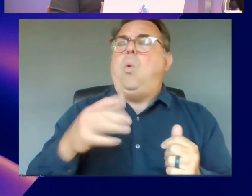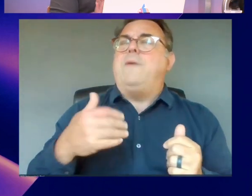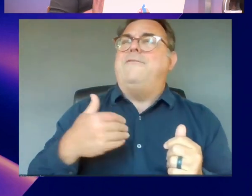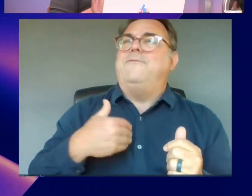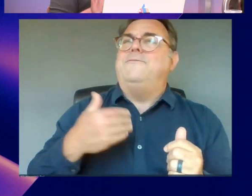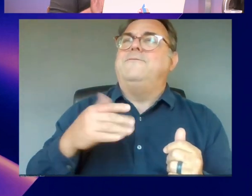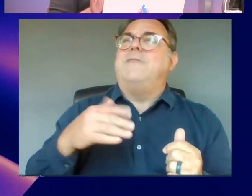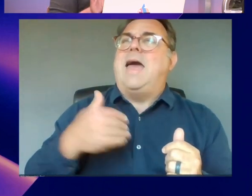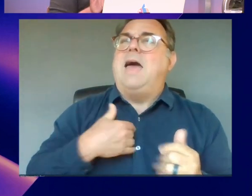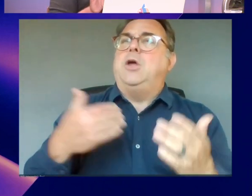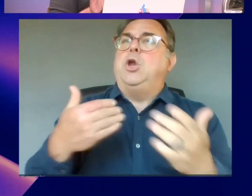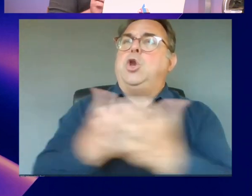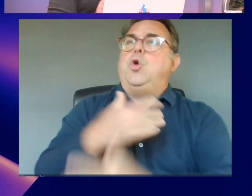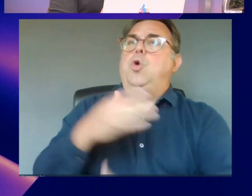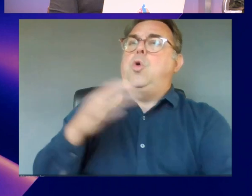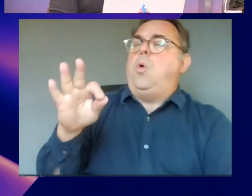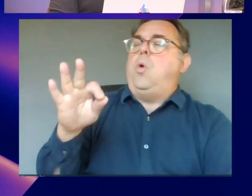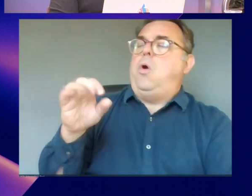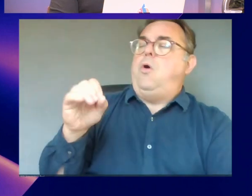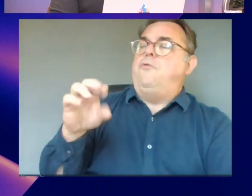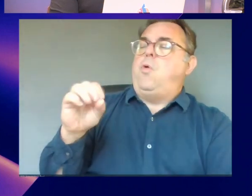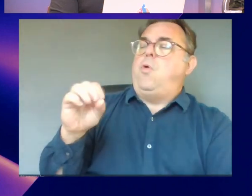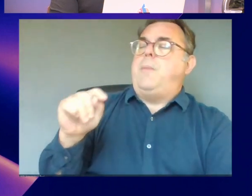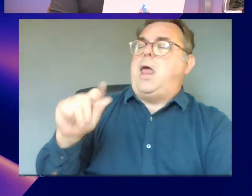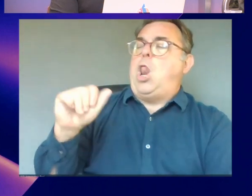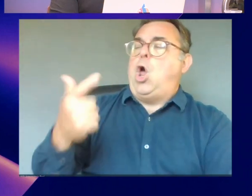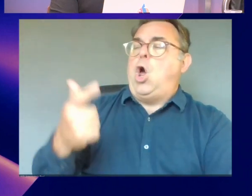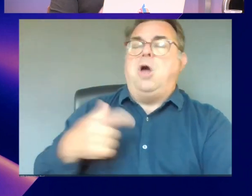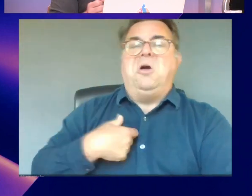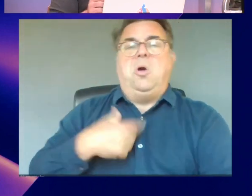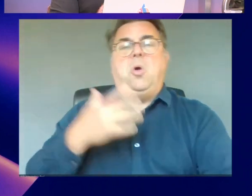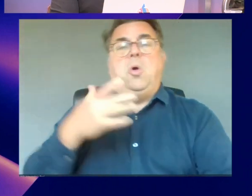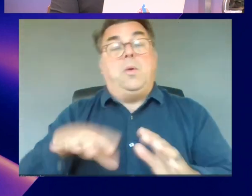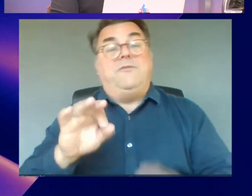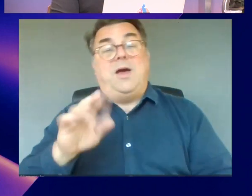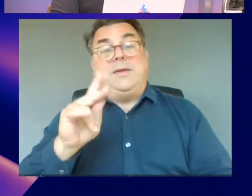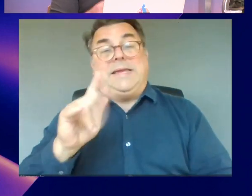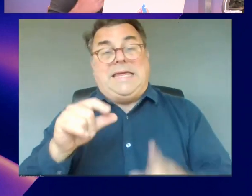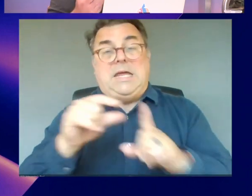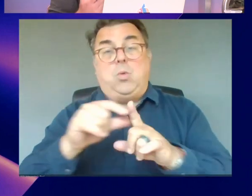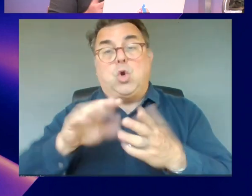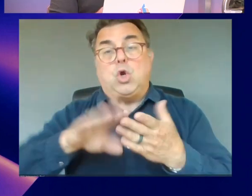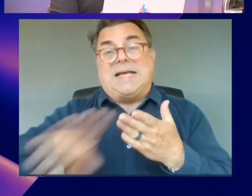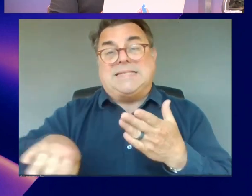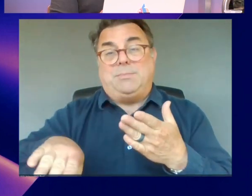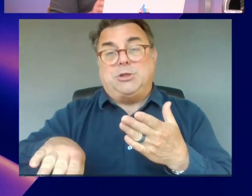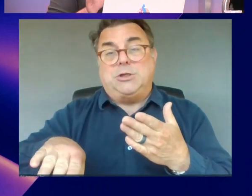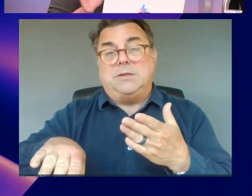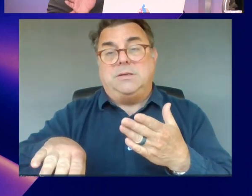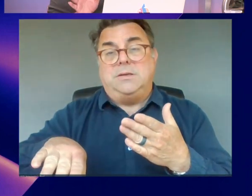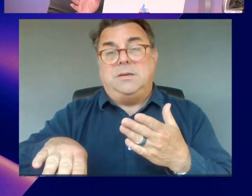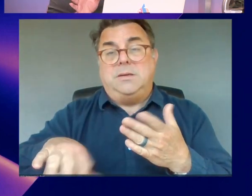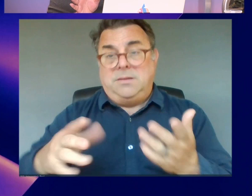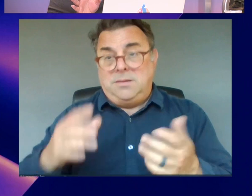and then we found a keyword exception in your log or a keyword that we're kind of looking for. And that always excites me,